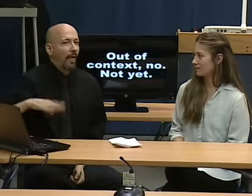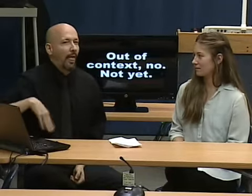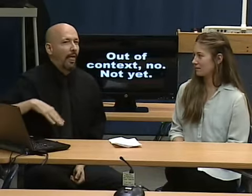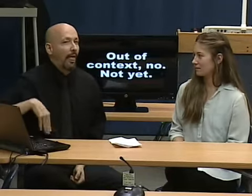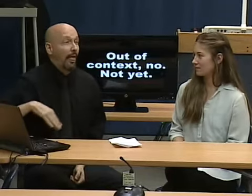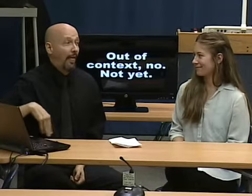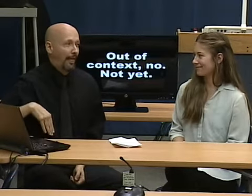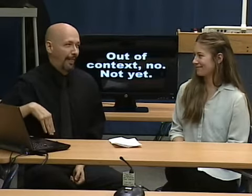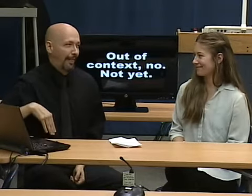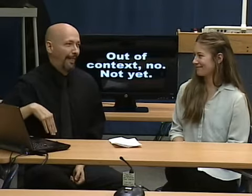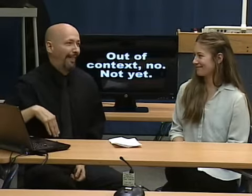Not yet.